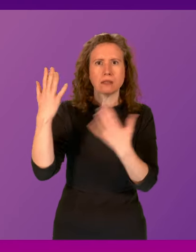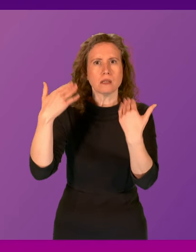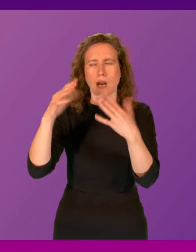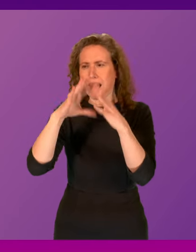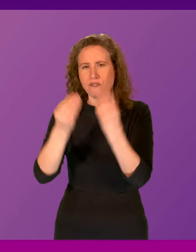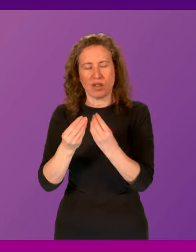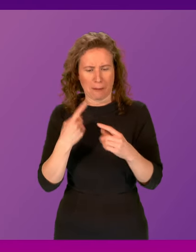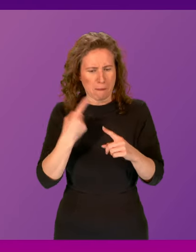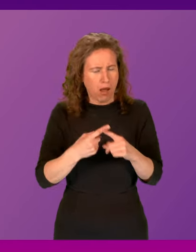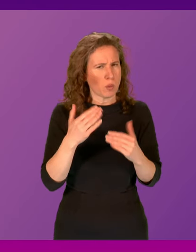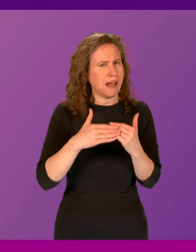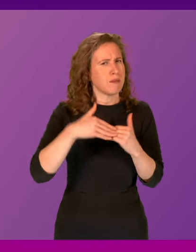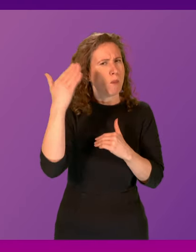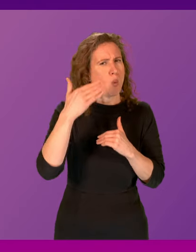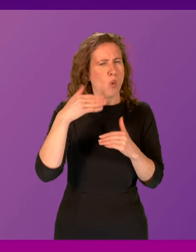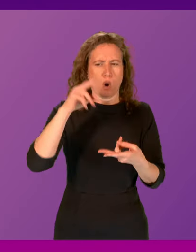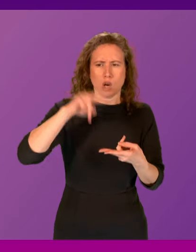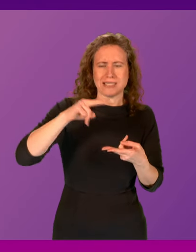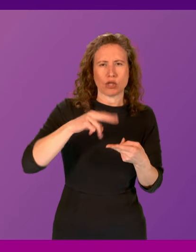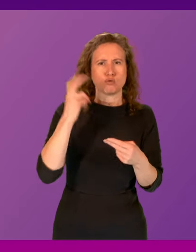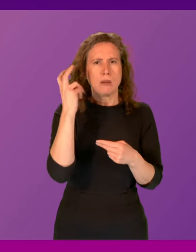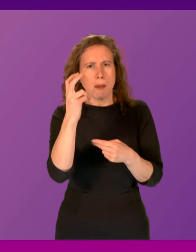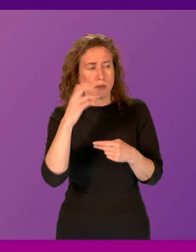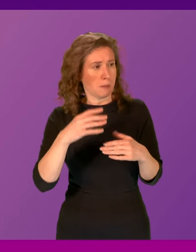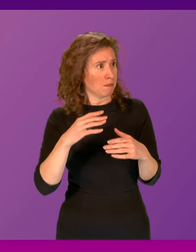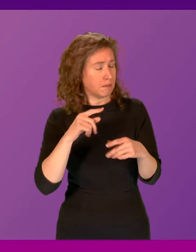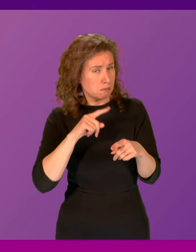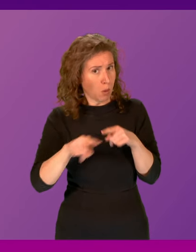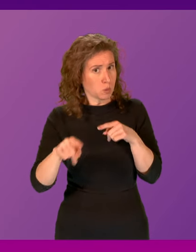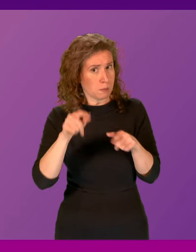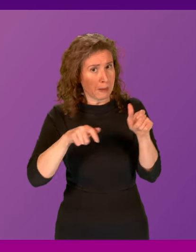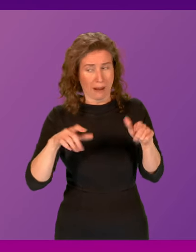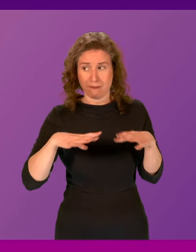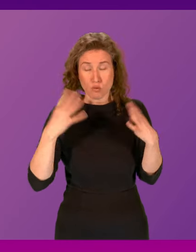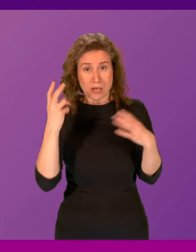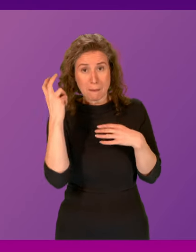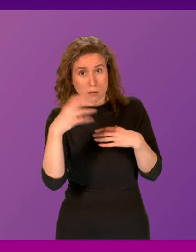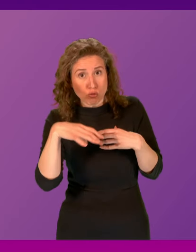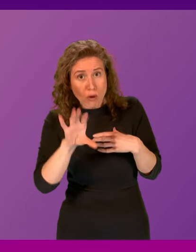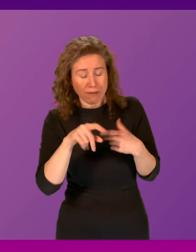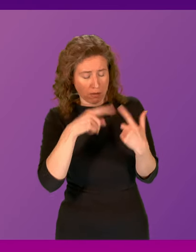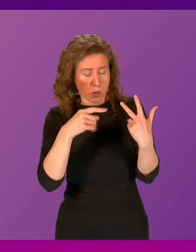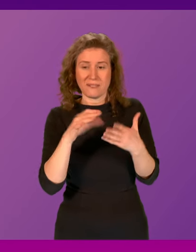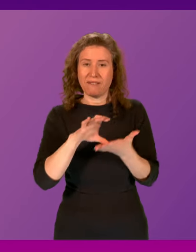population benefiting from free bus travel; we invested £65 million in the installation